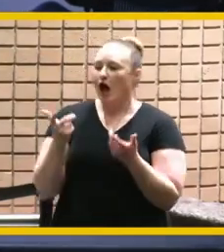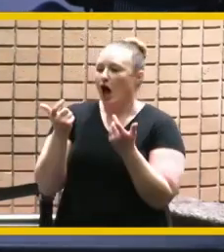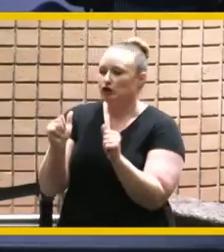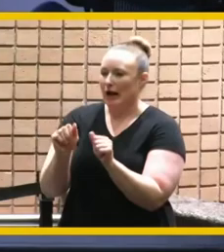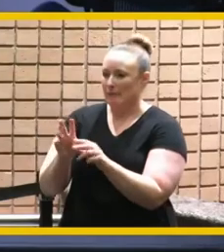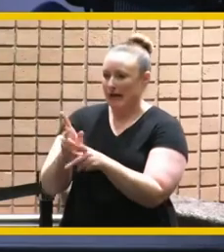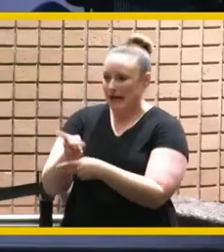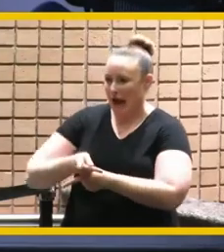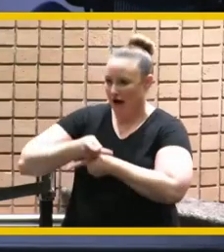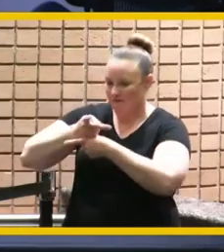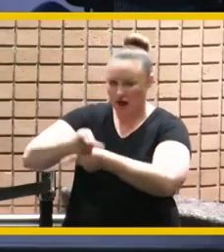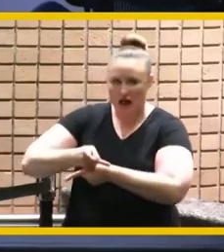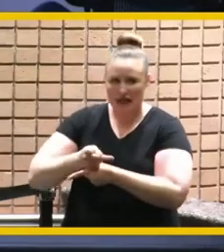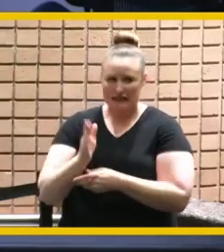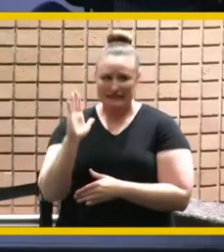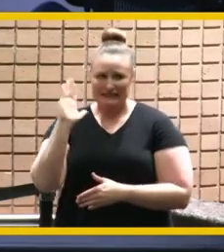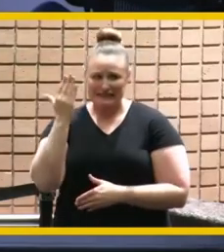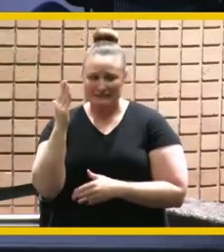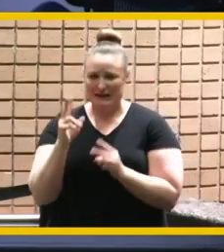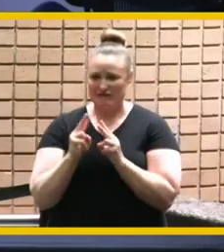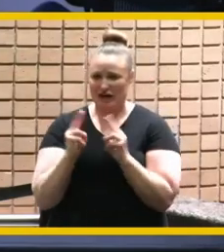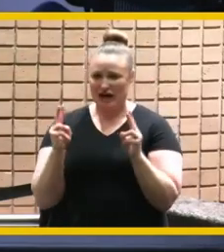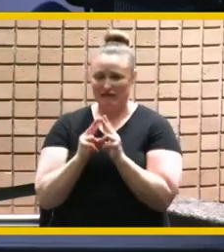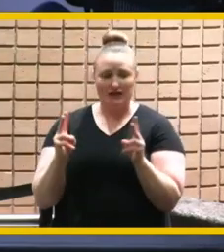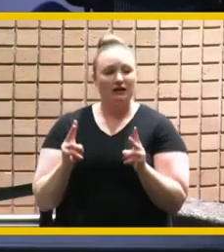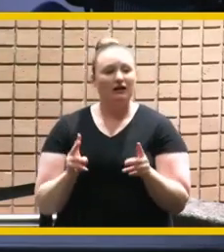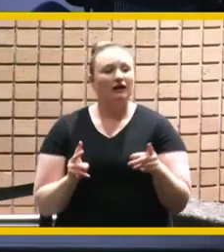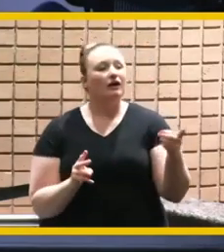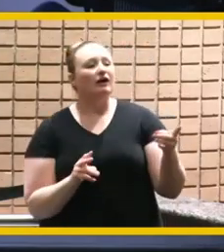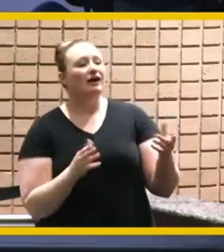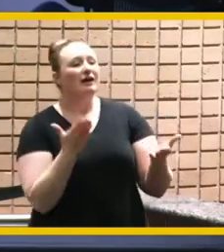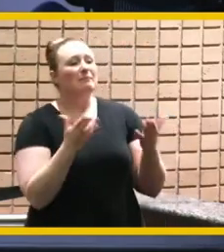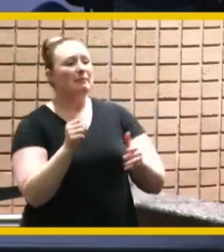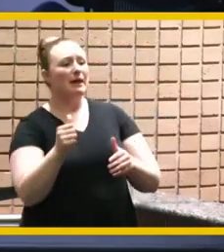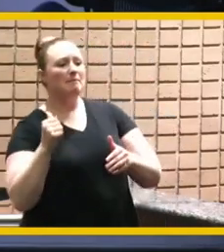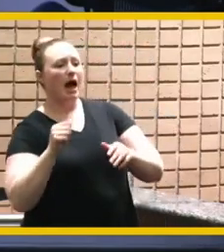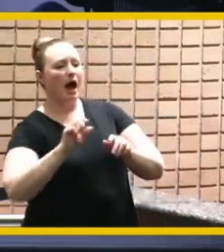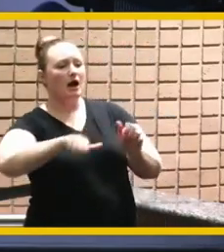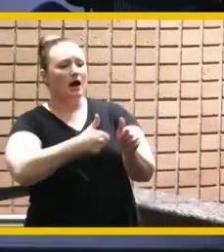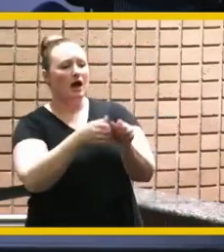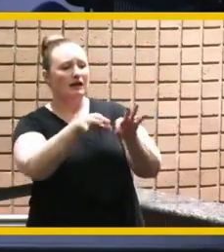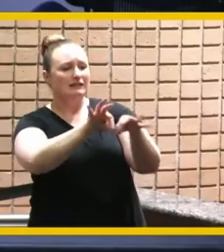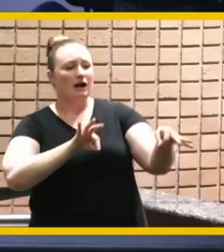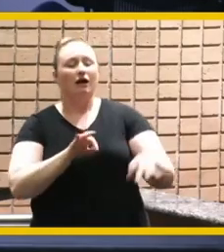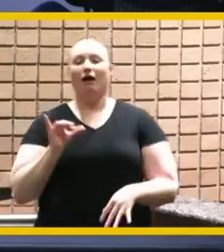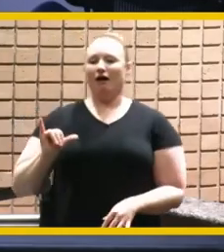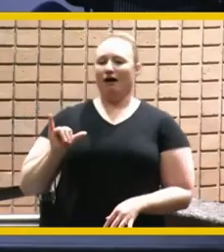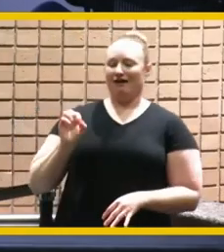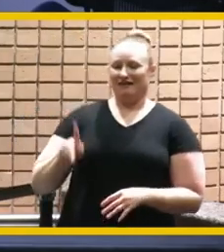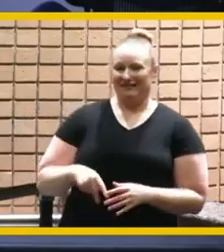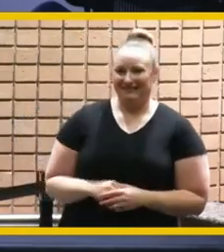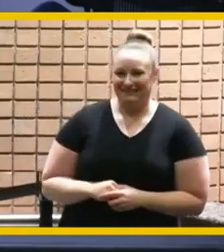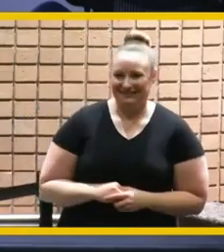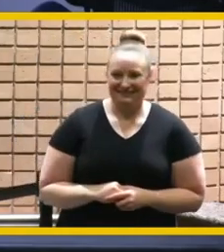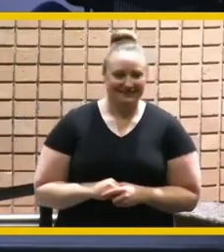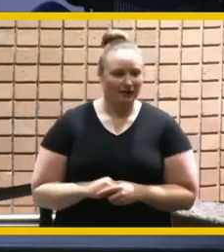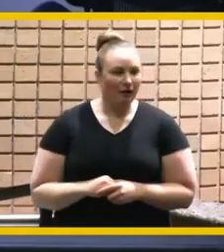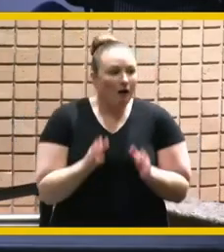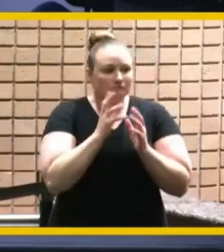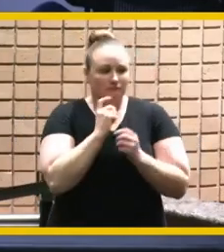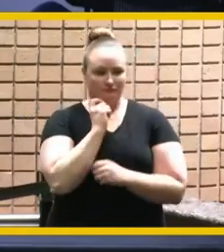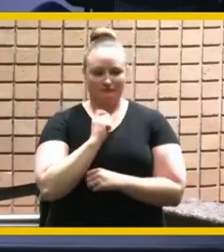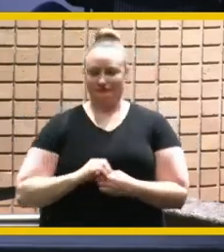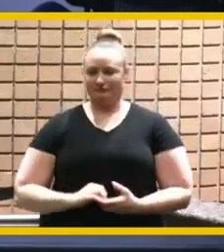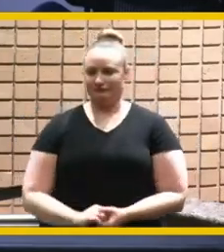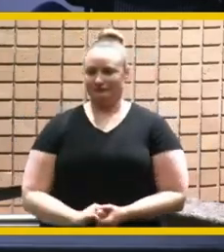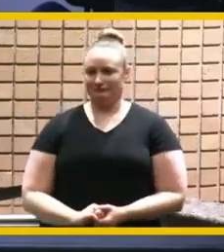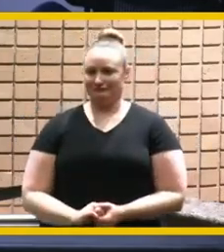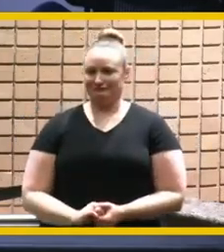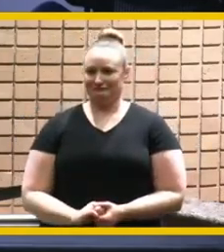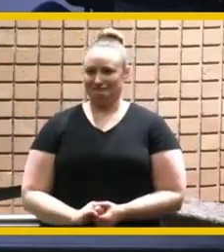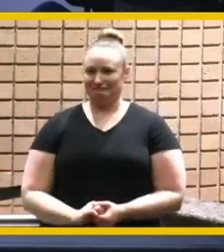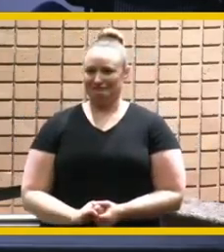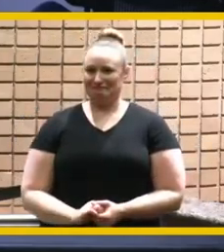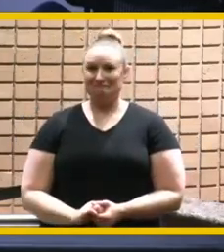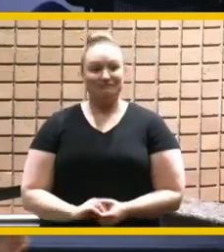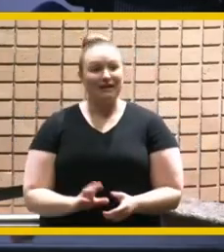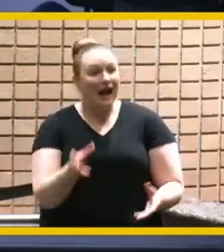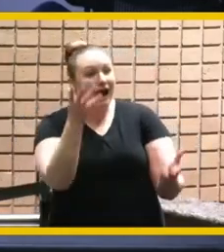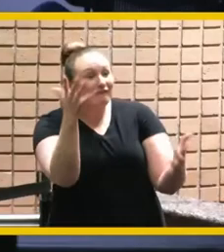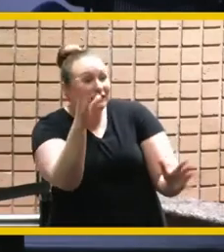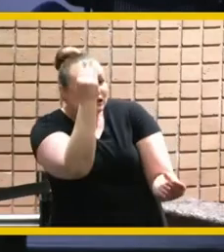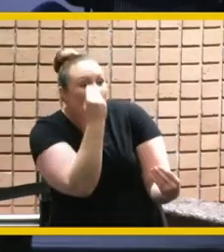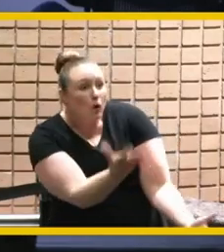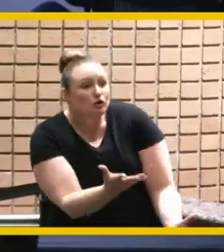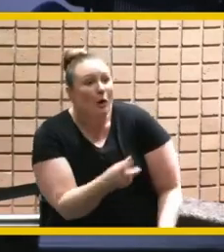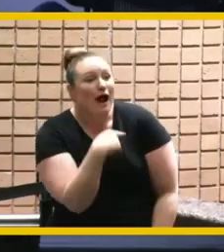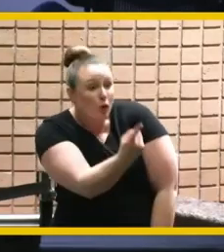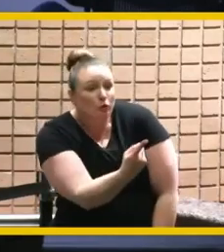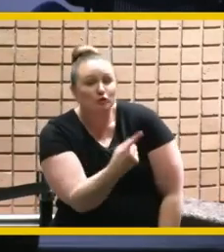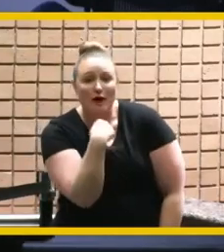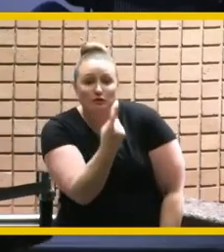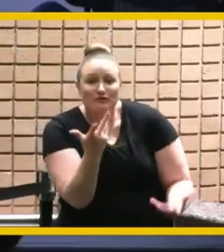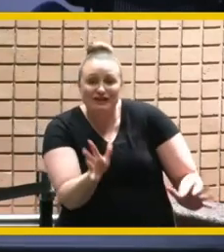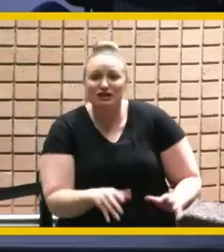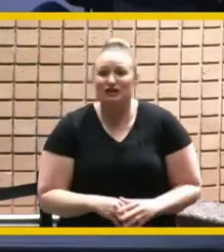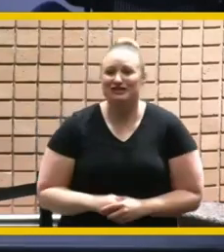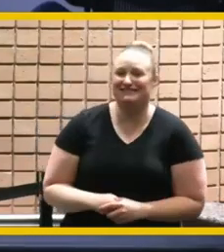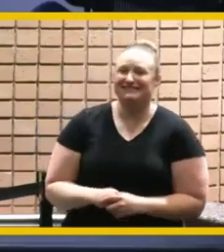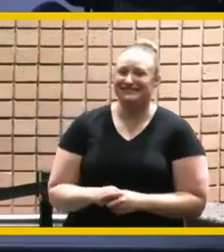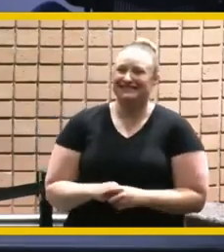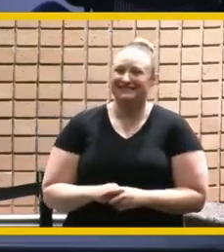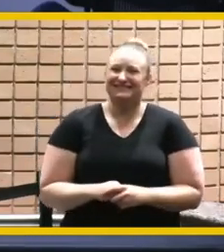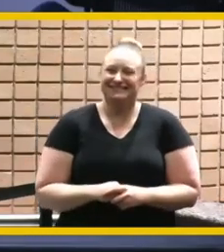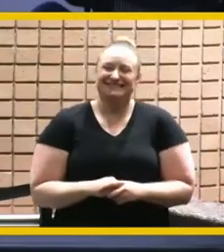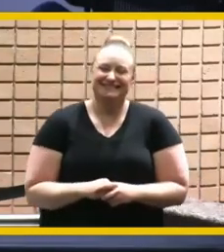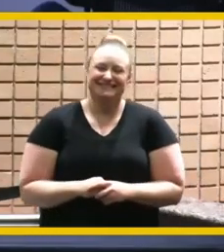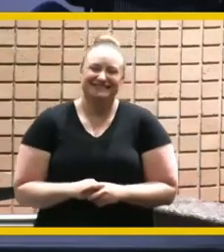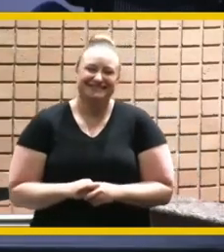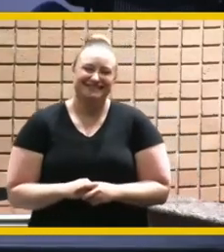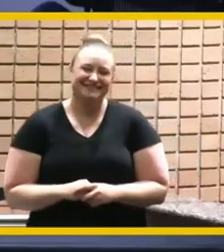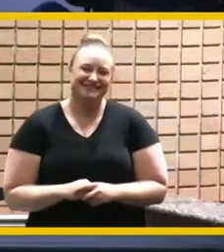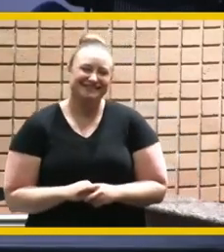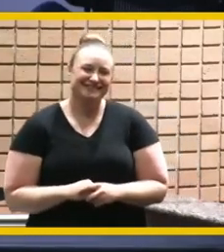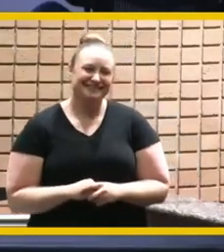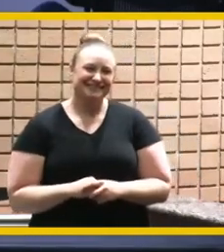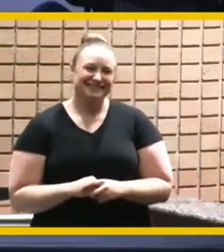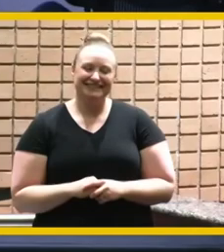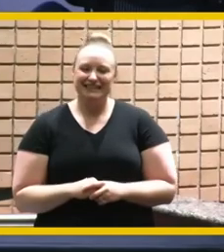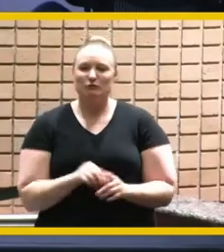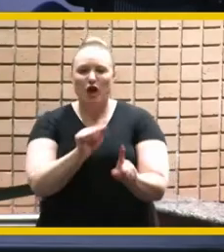looks like billy yeah margie you might need to be easy there you go oh that's all right